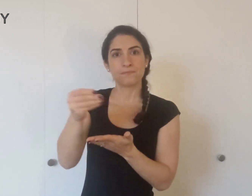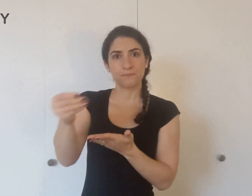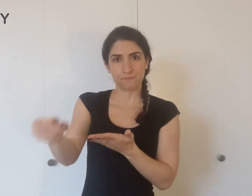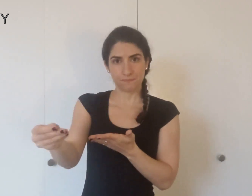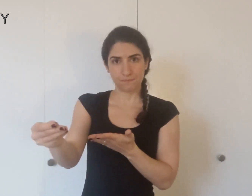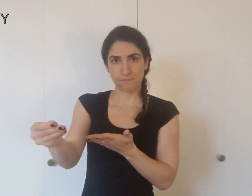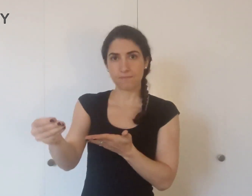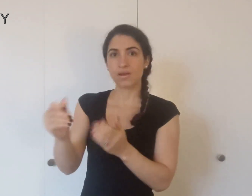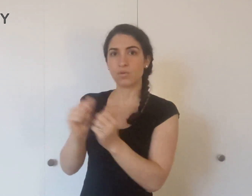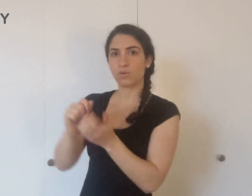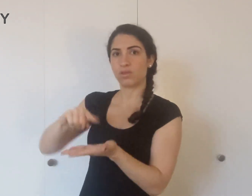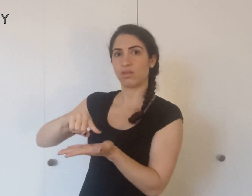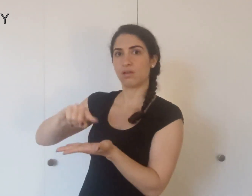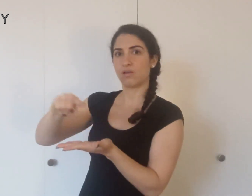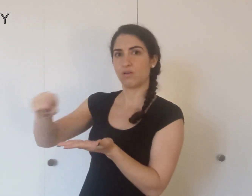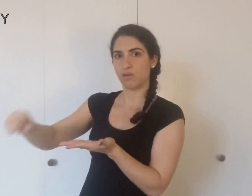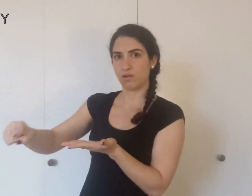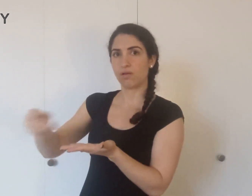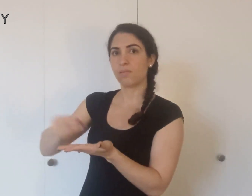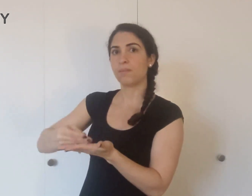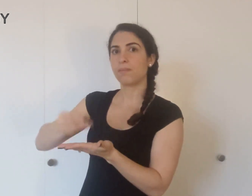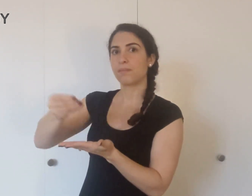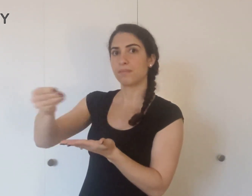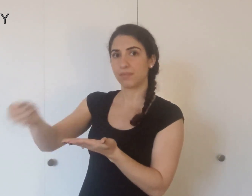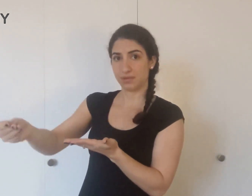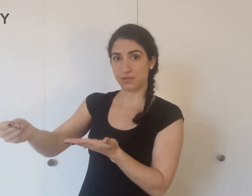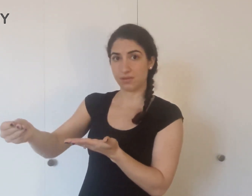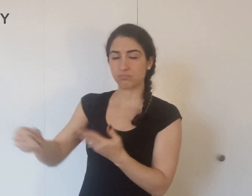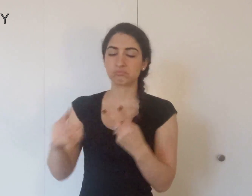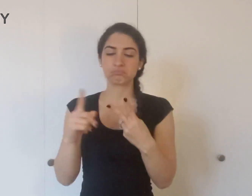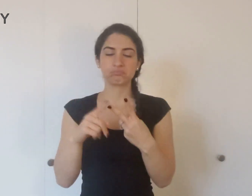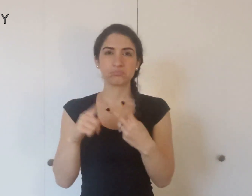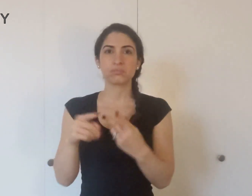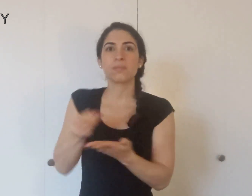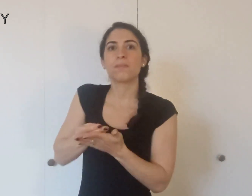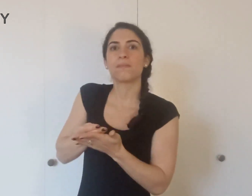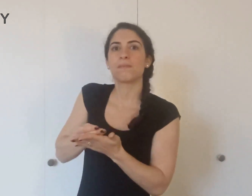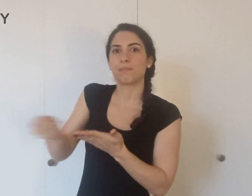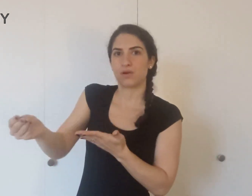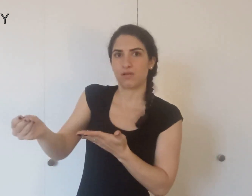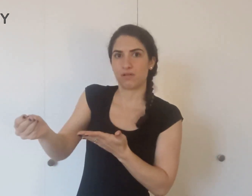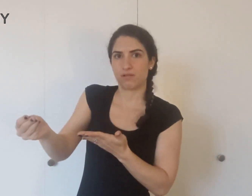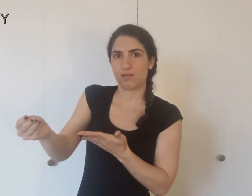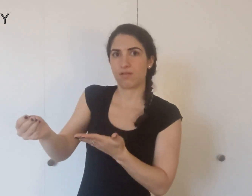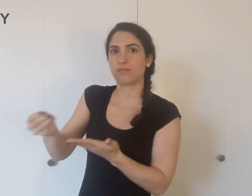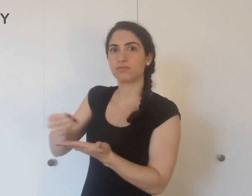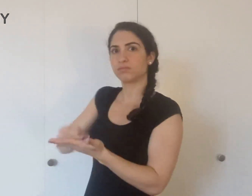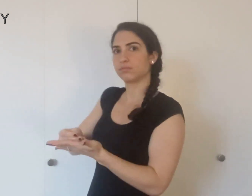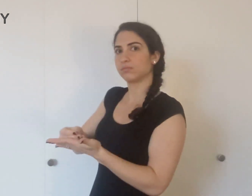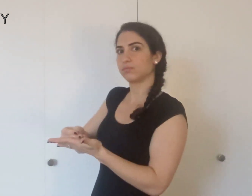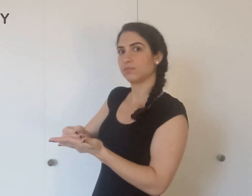with a little bit of an arc, or: BUY